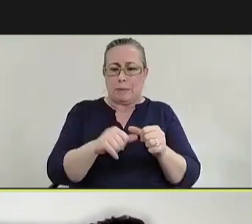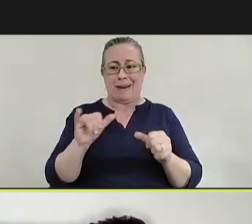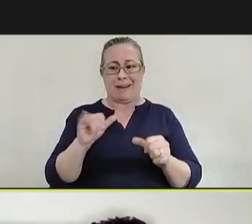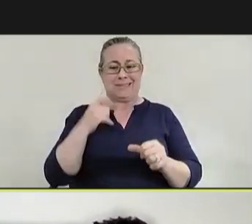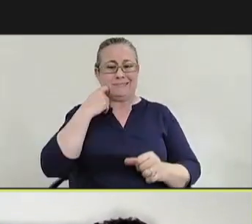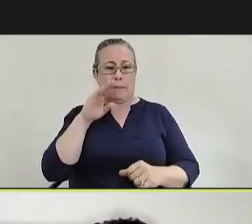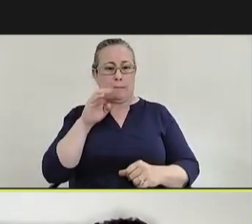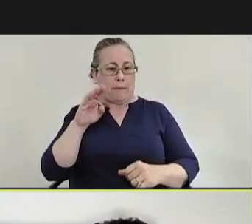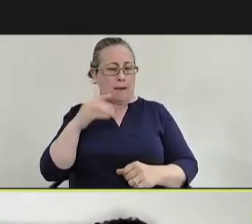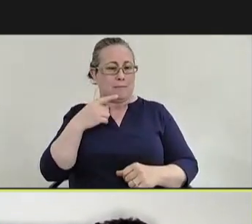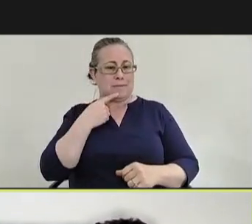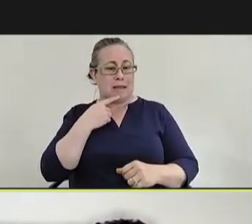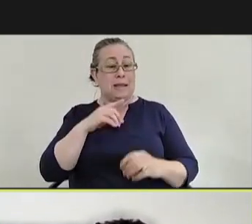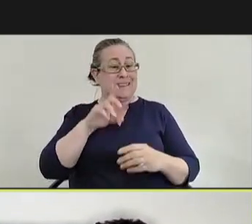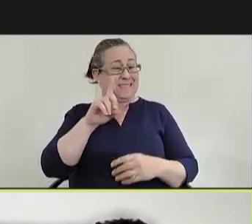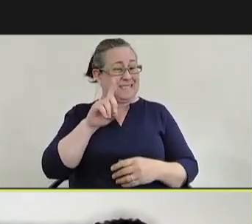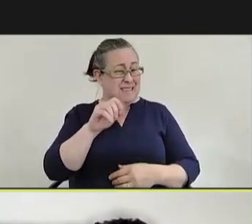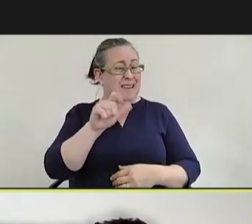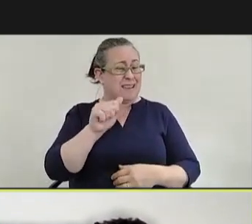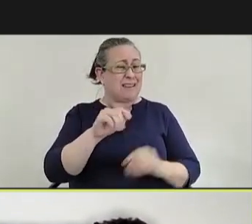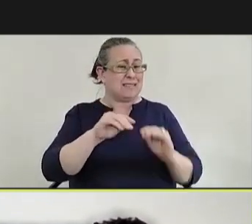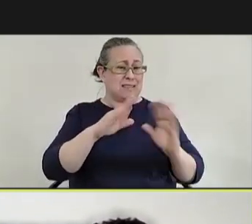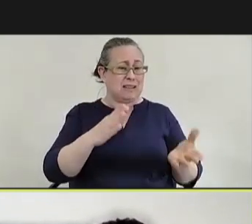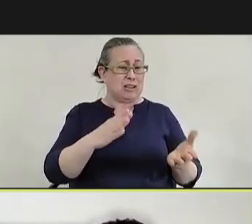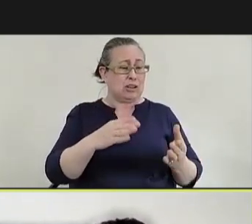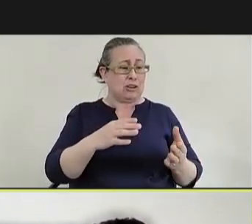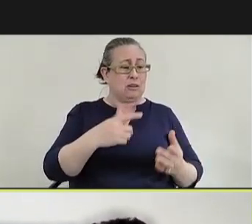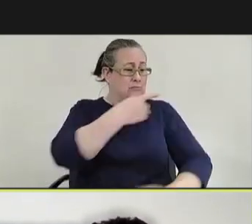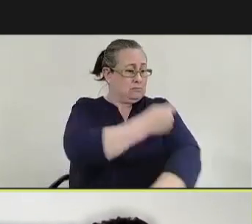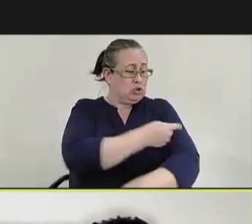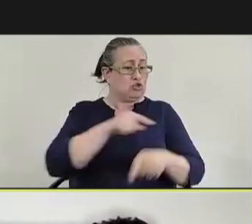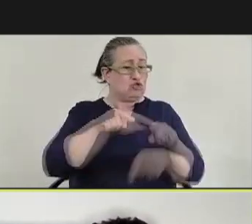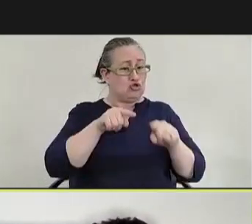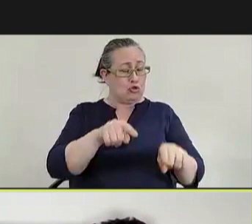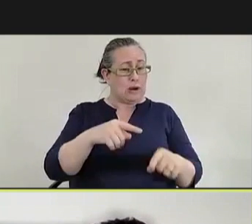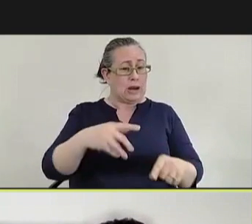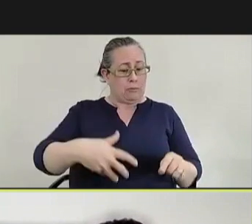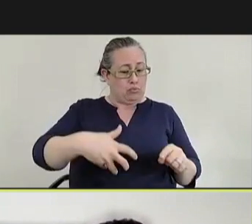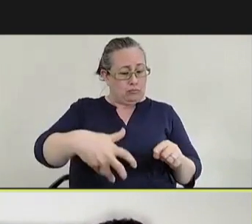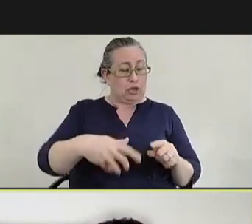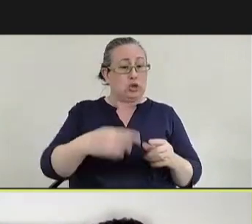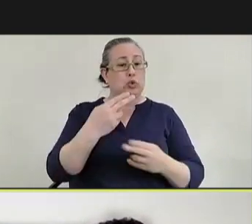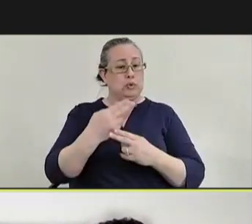data is clear that vaccination during pregnancy using the right vaccines and specific ones that